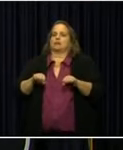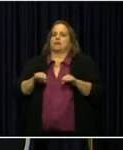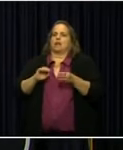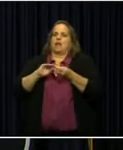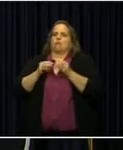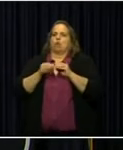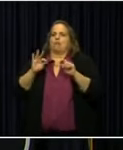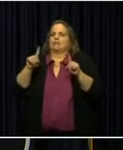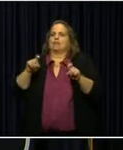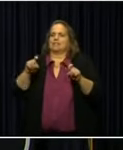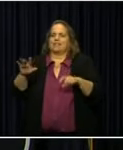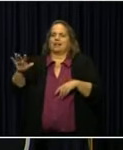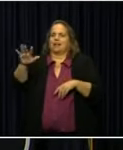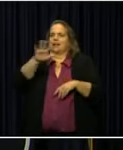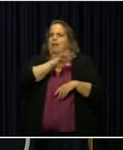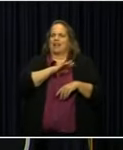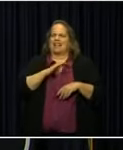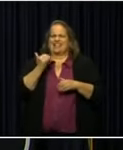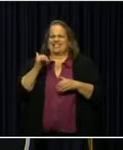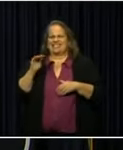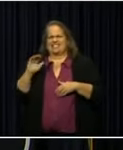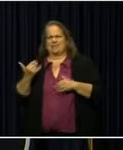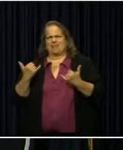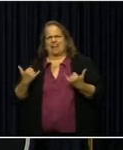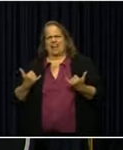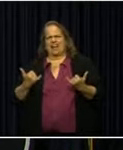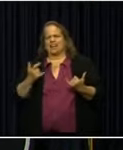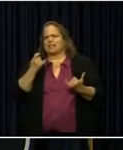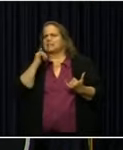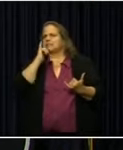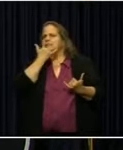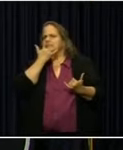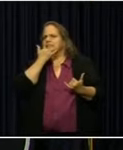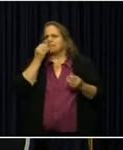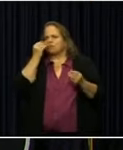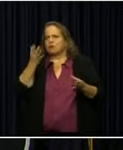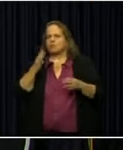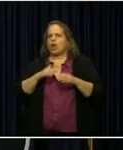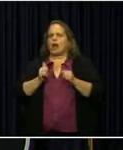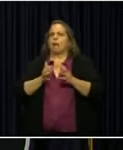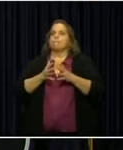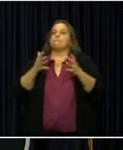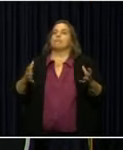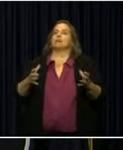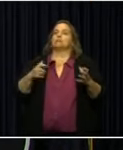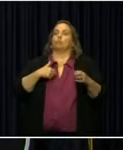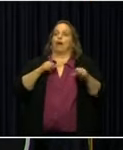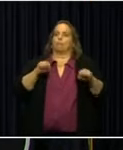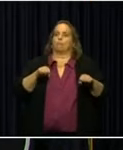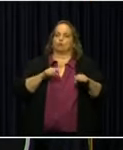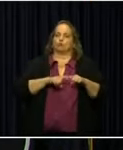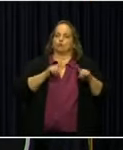THAT ARE OUT THERE, BUT WE'RE GOING TO HAVE TO SEE INCREASED CAPACITY BECAUSE, AGAIN AS WE